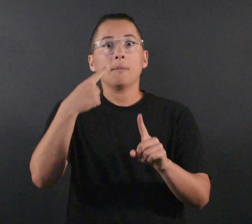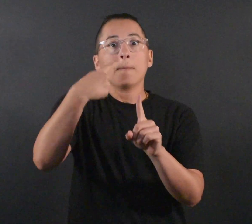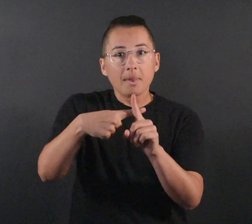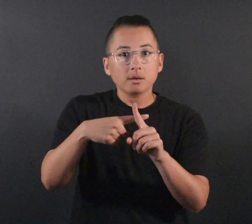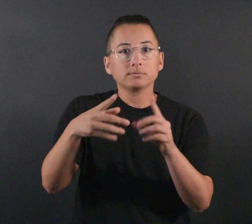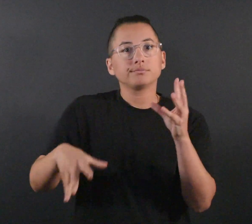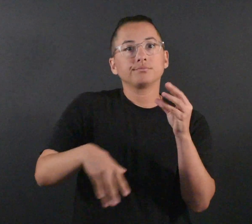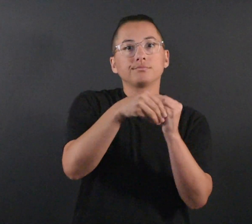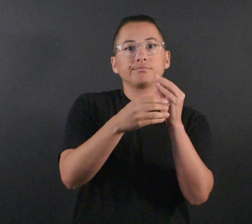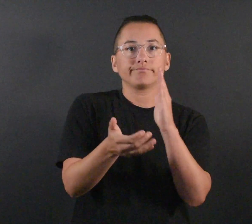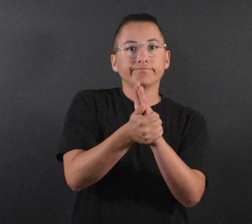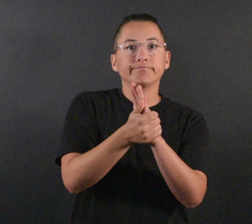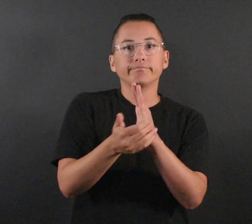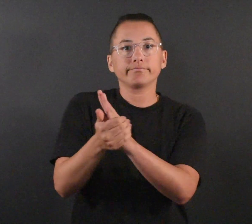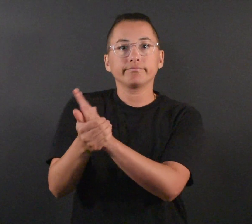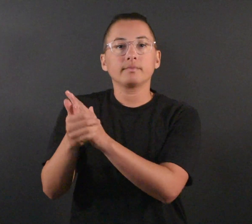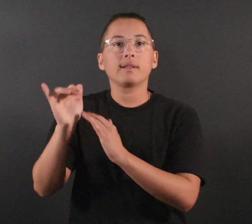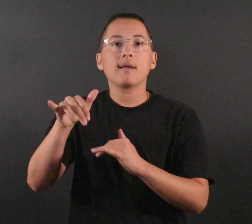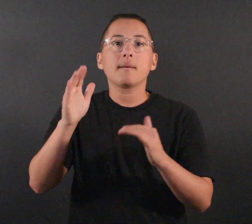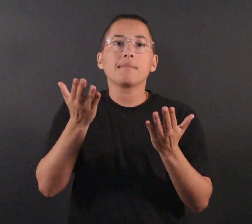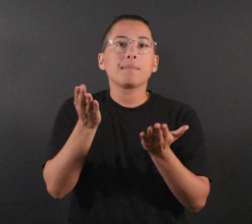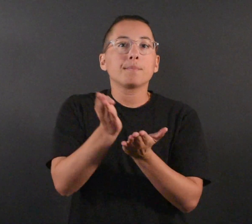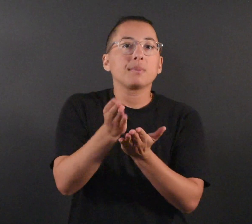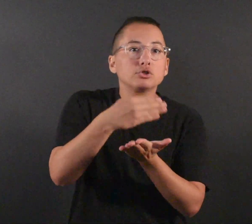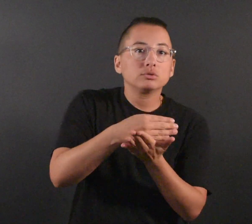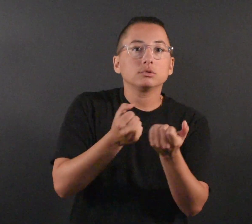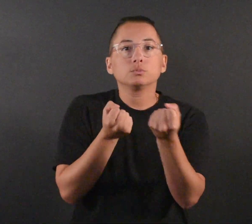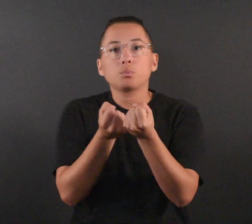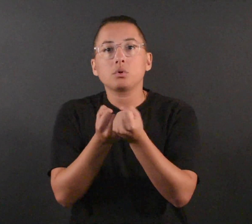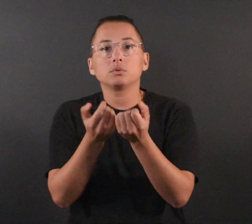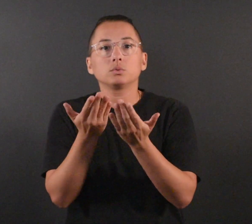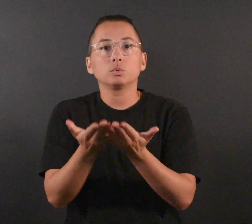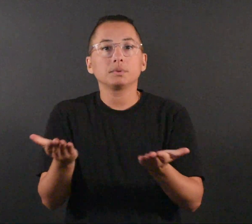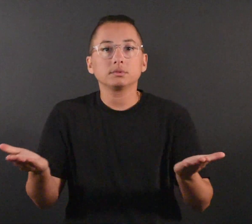with additional supporting and budget documents that should also be reviewed.